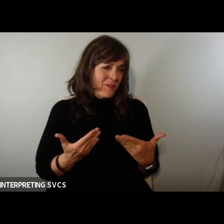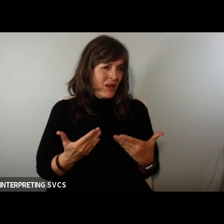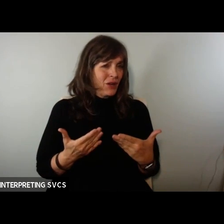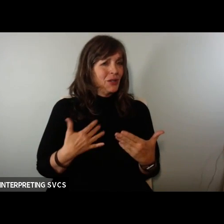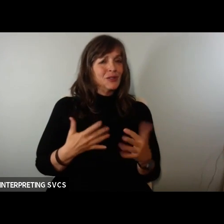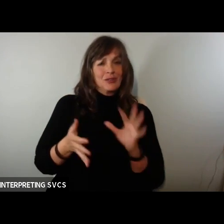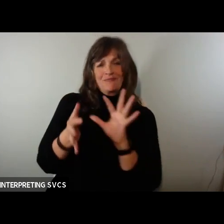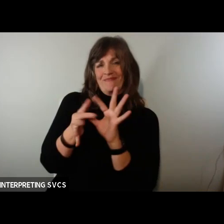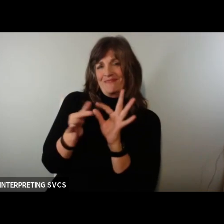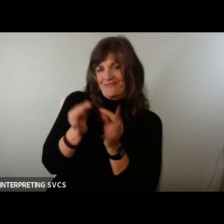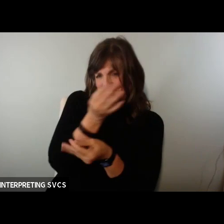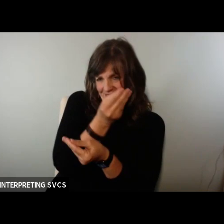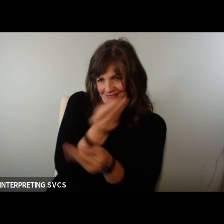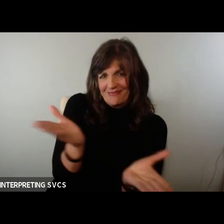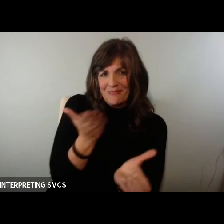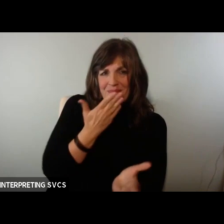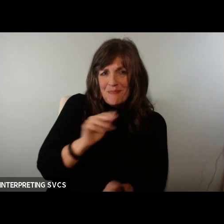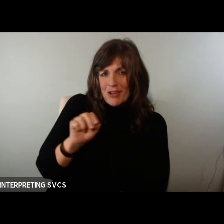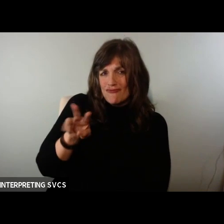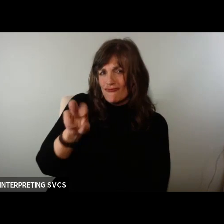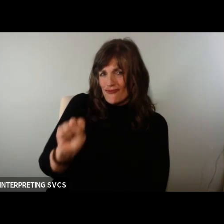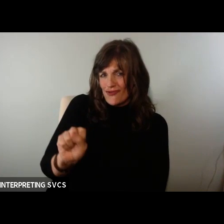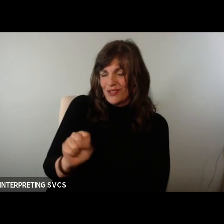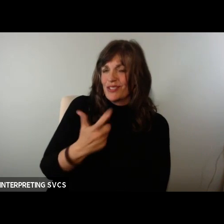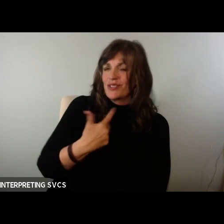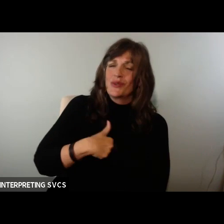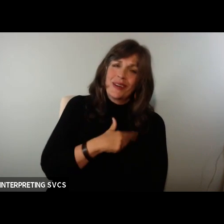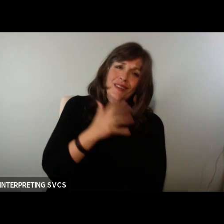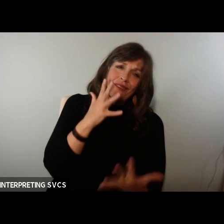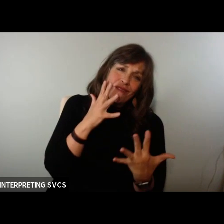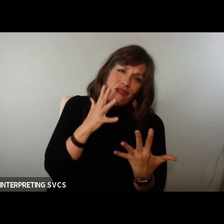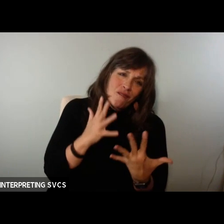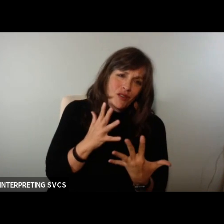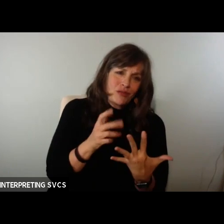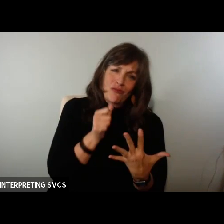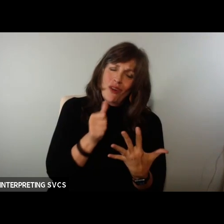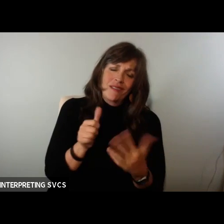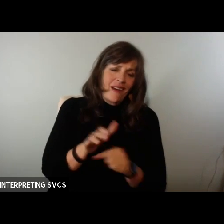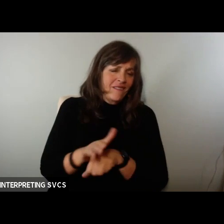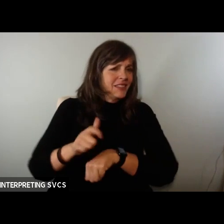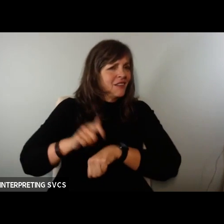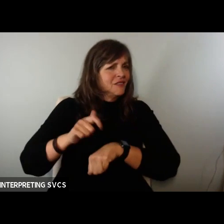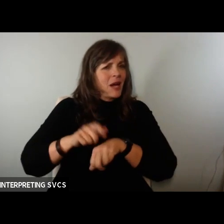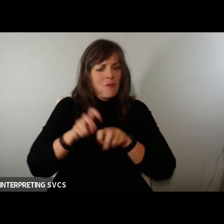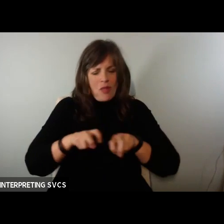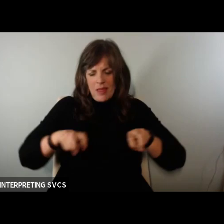We unfortunately won't have time on this panel to answer specific questions,